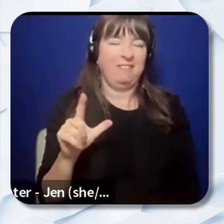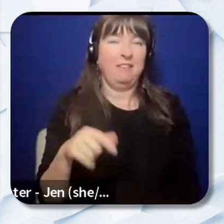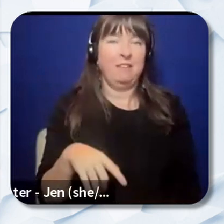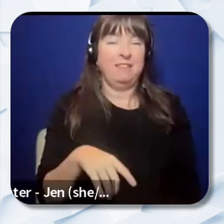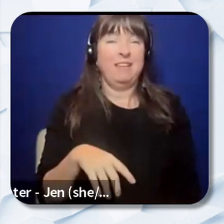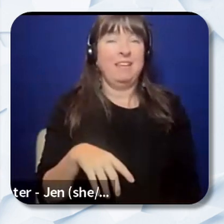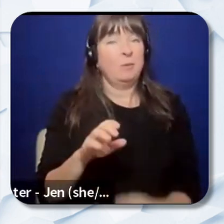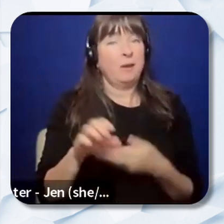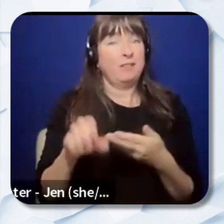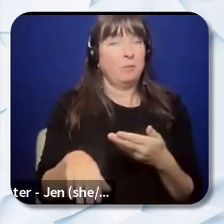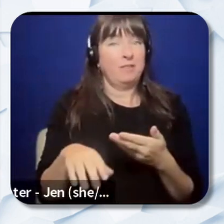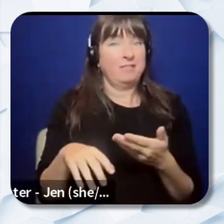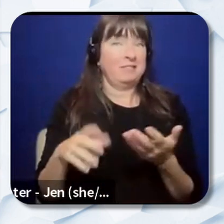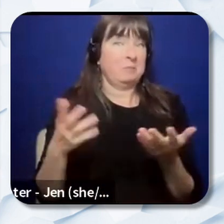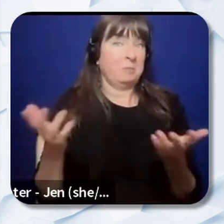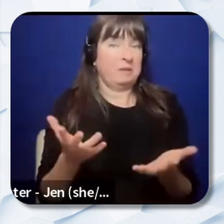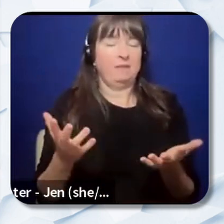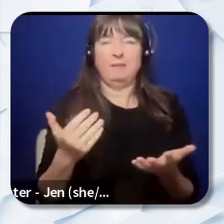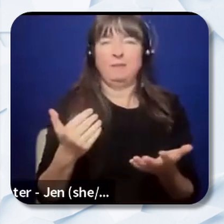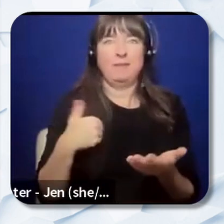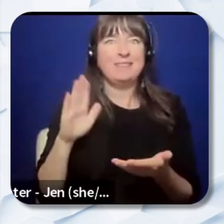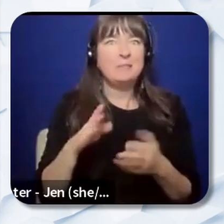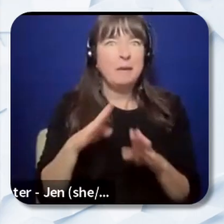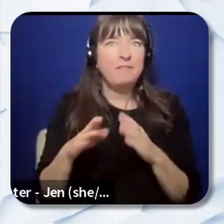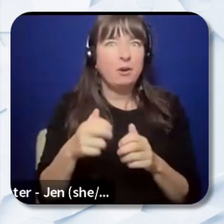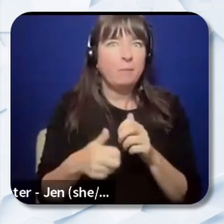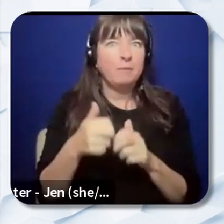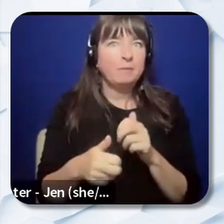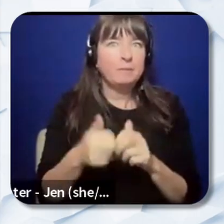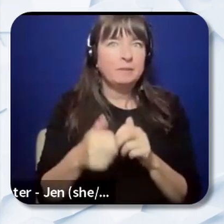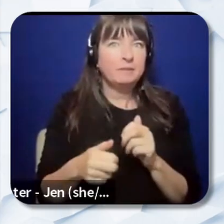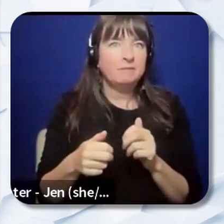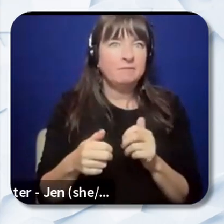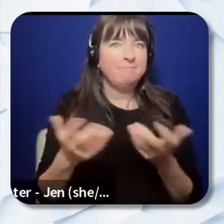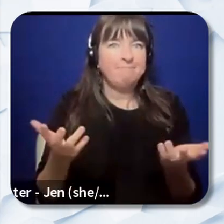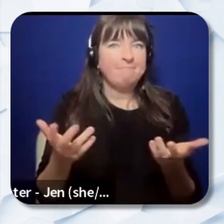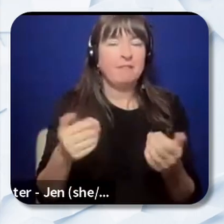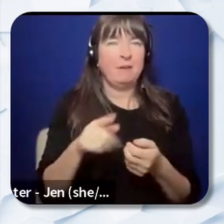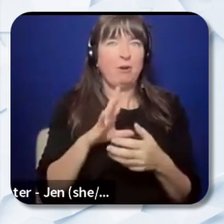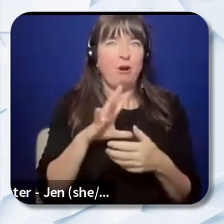of that was that we had less behavior because they were engaged everything was planned based